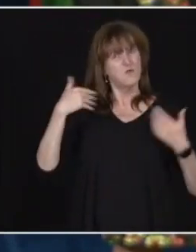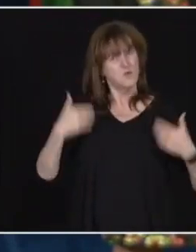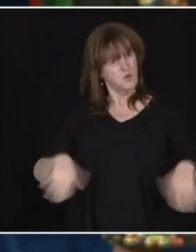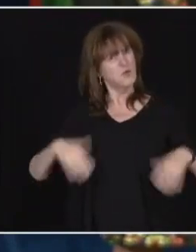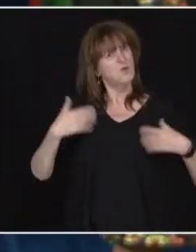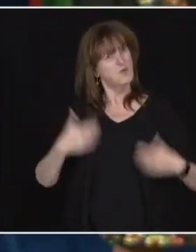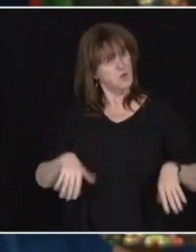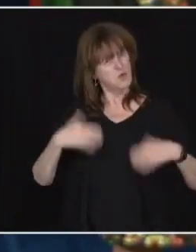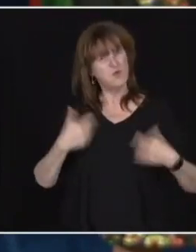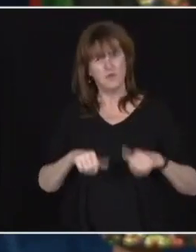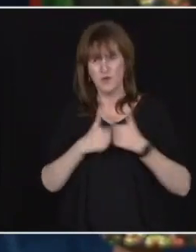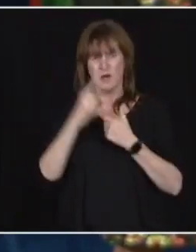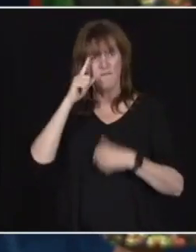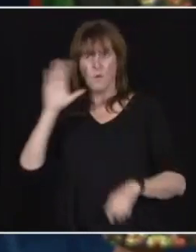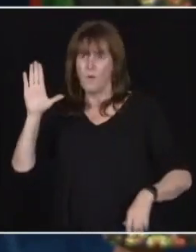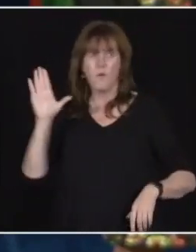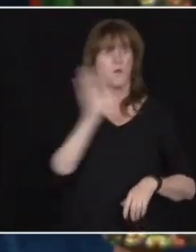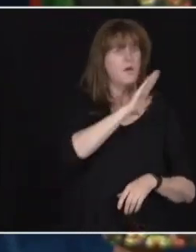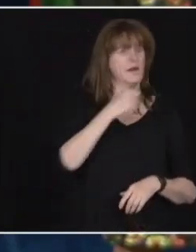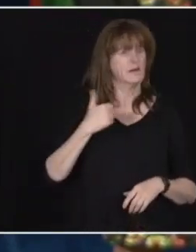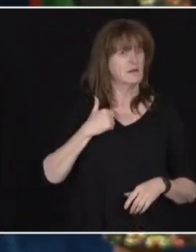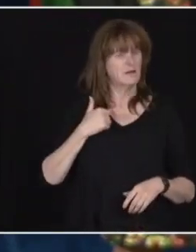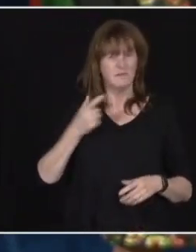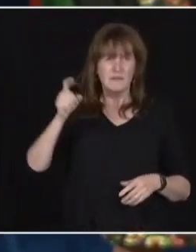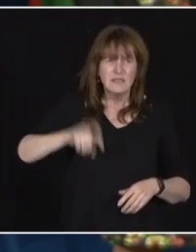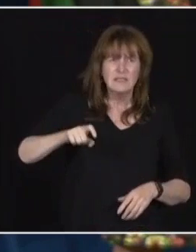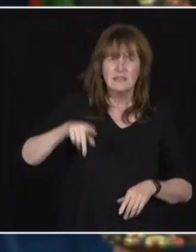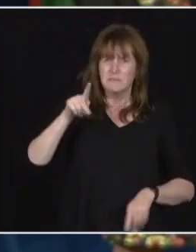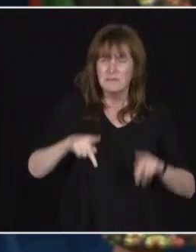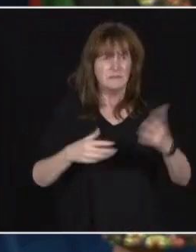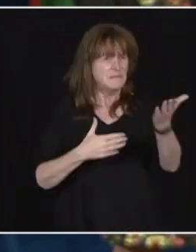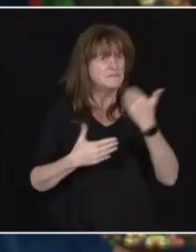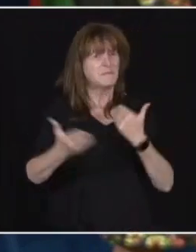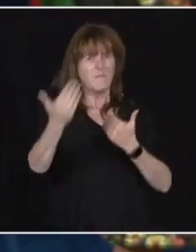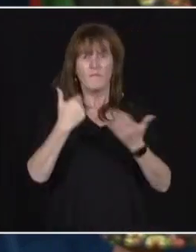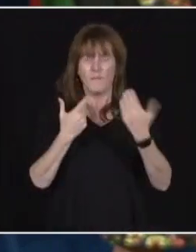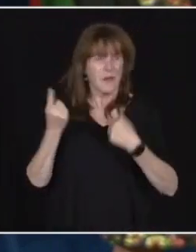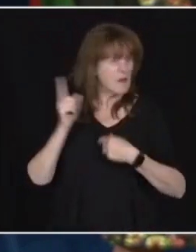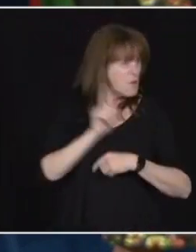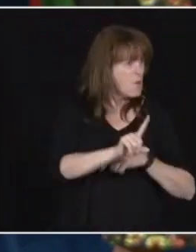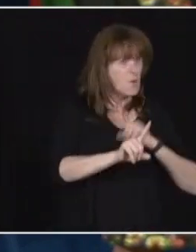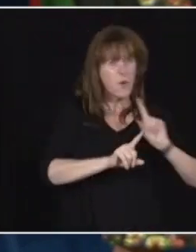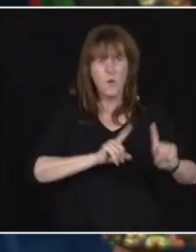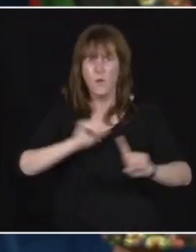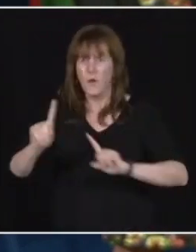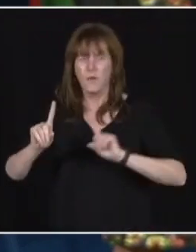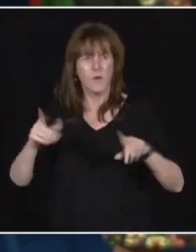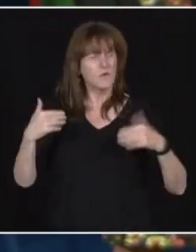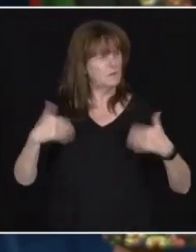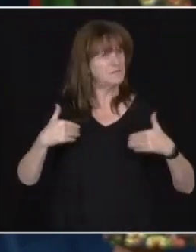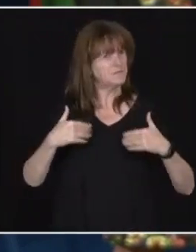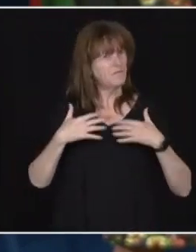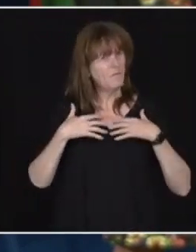continued staffing challenges during COVID-19, a challenge for this province and all provinces within our country. We need people to step up and